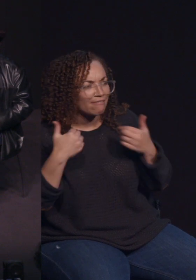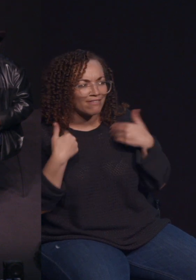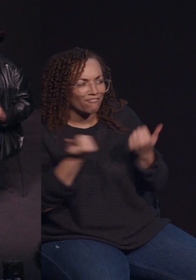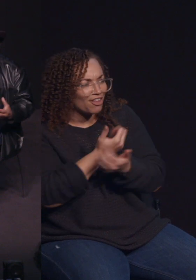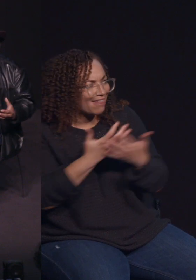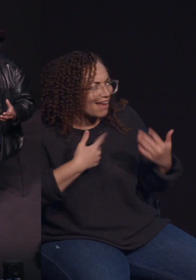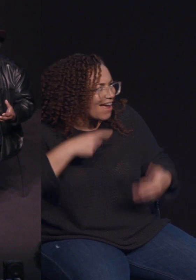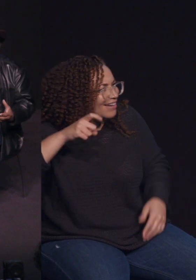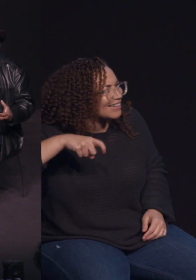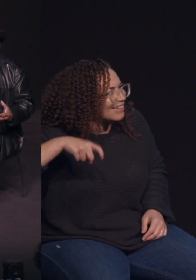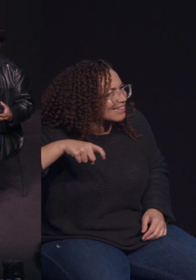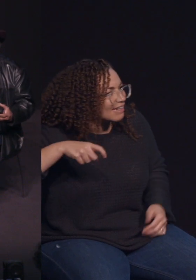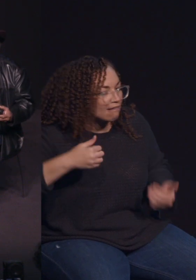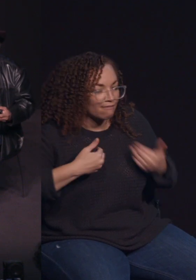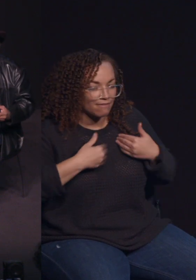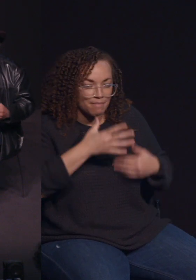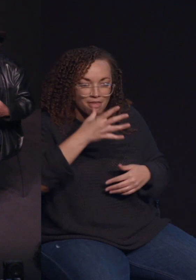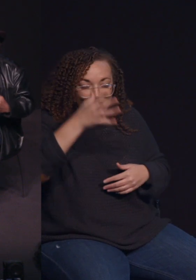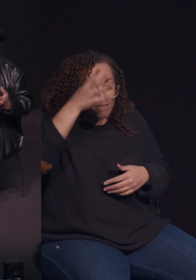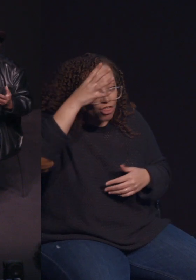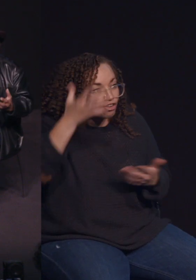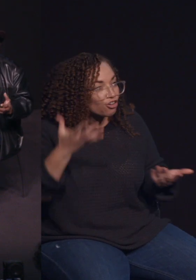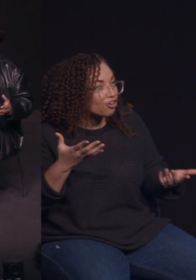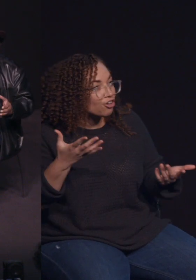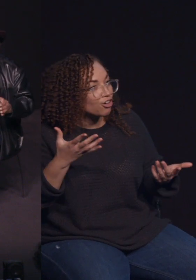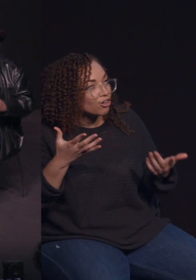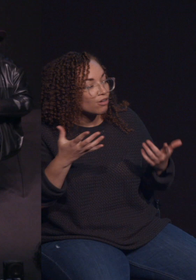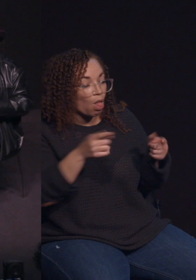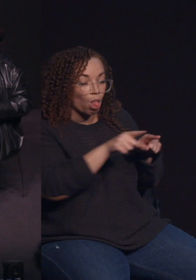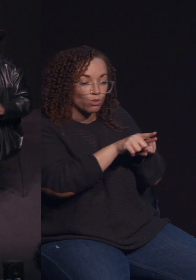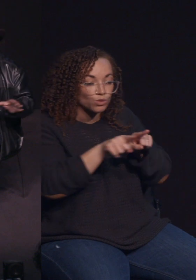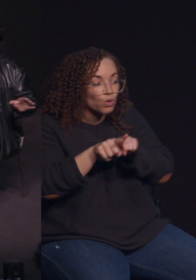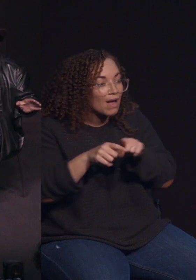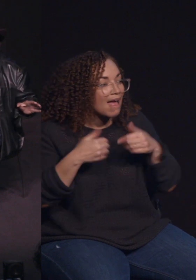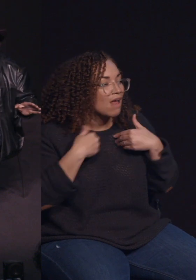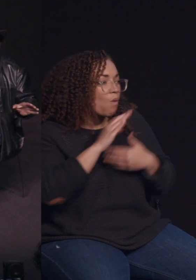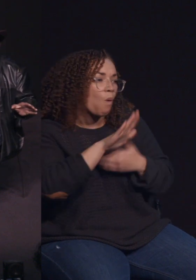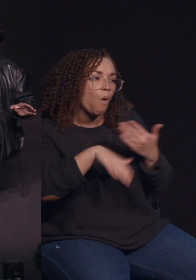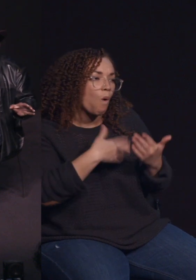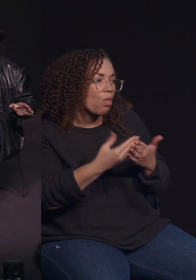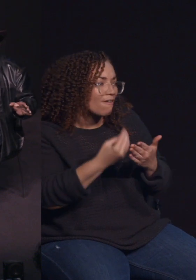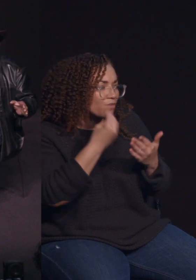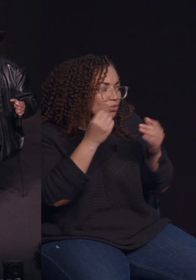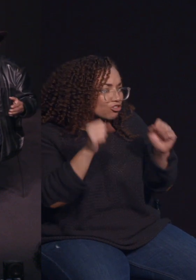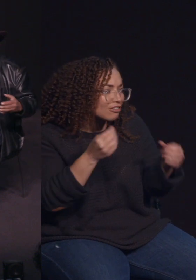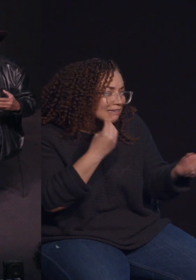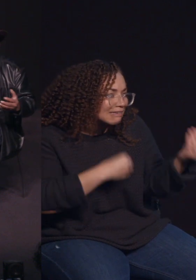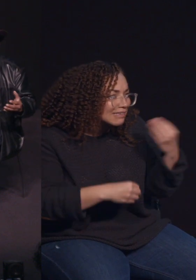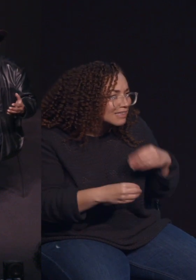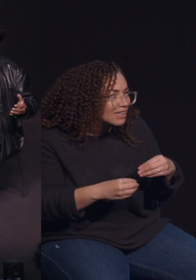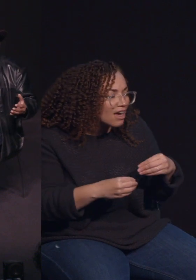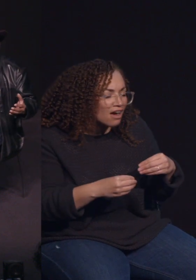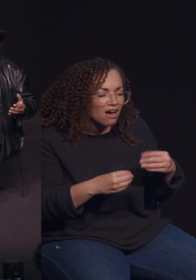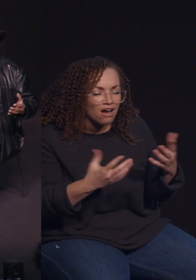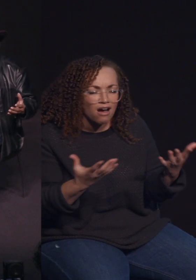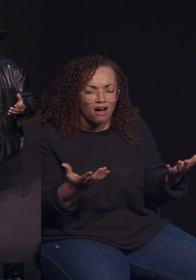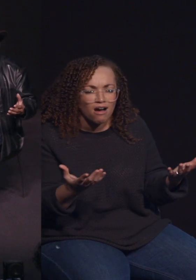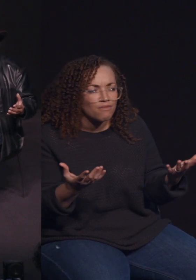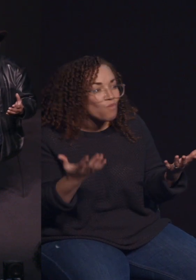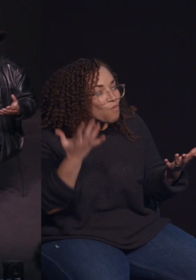I had a mother and a father and then I also had all the food that I could eat because we lived off the land.